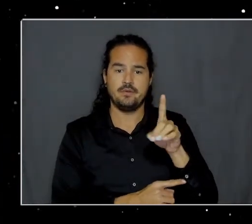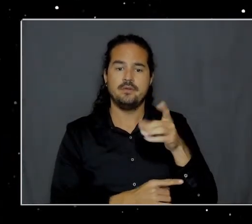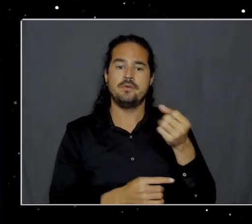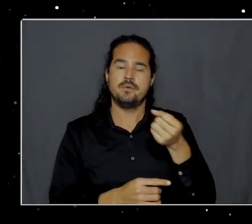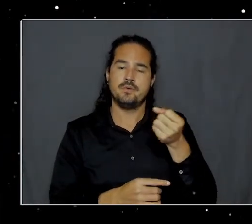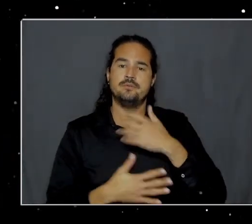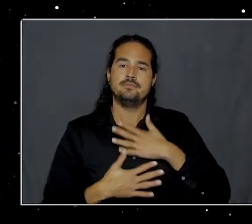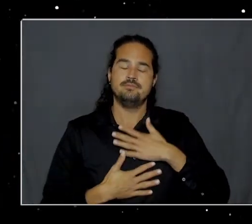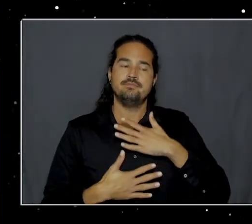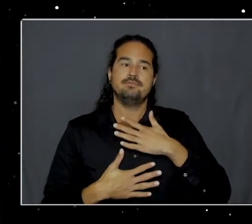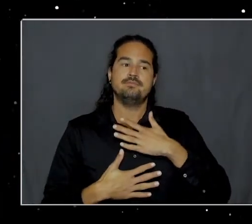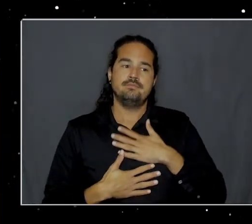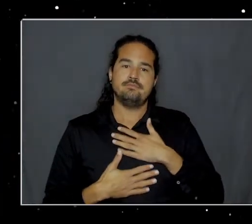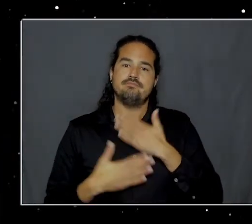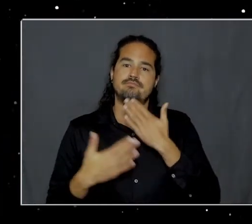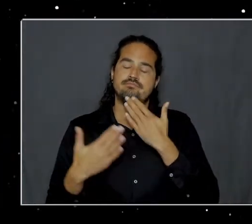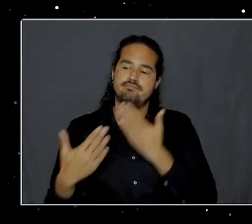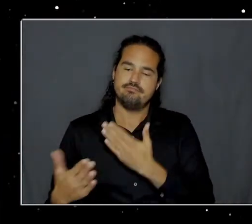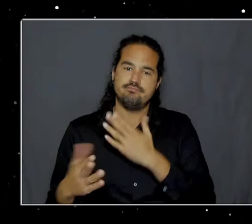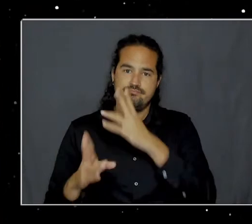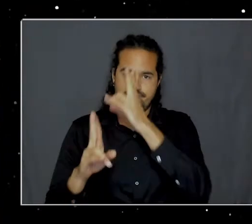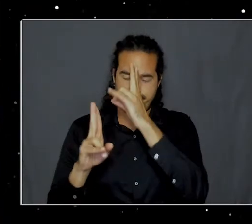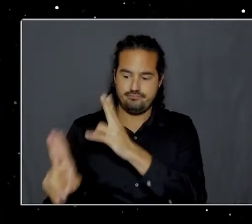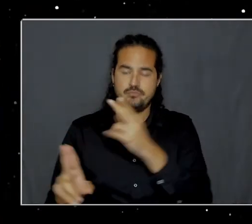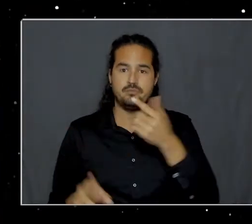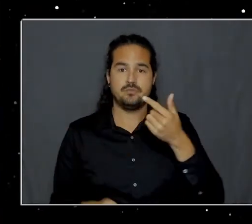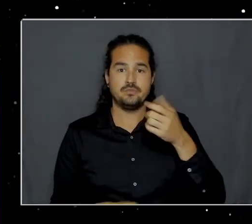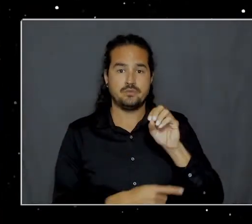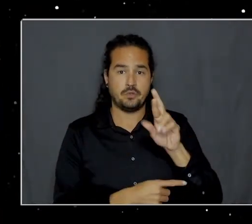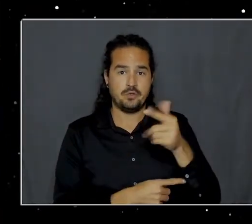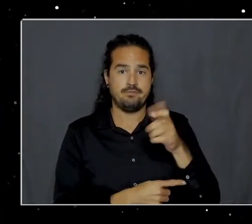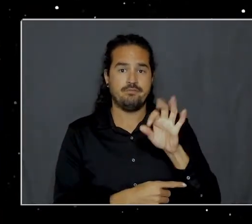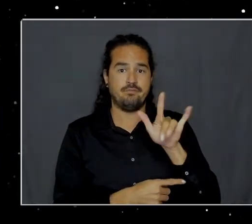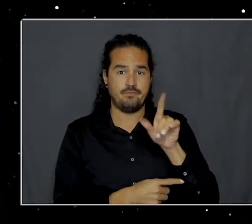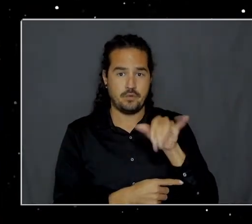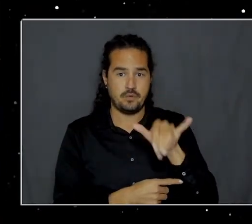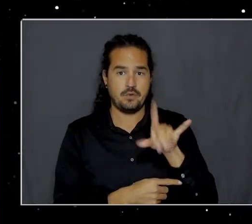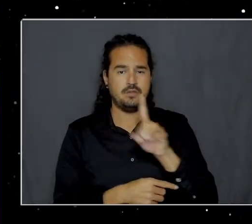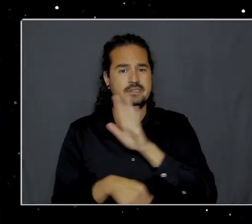FOR HIS TIME AND HIS PRESENCE